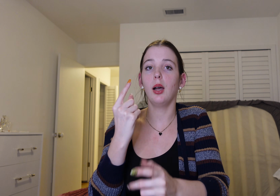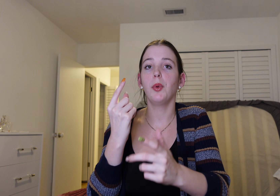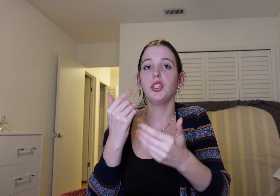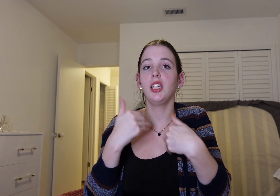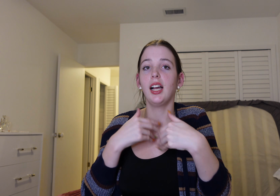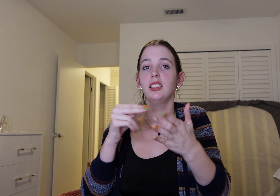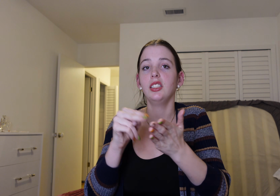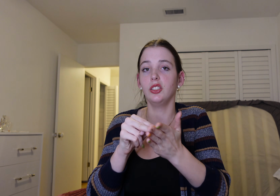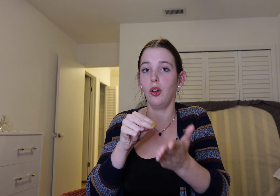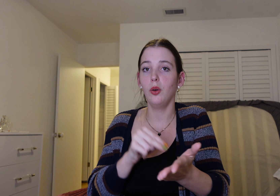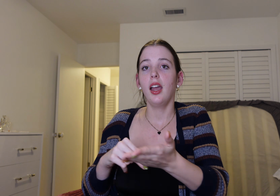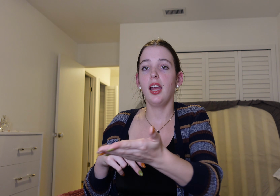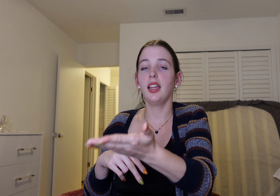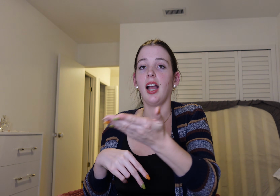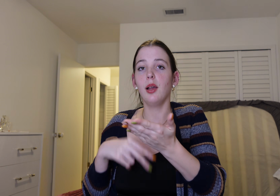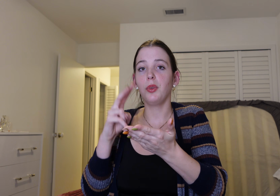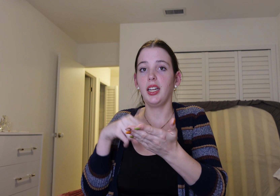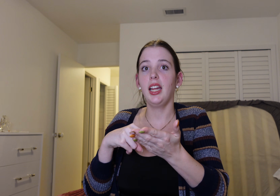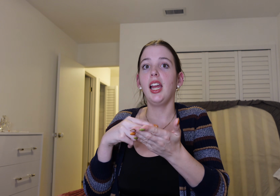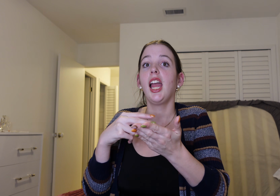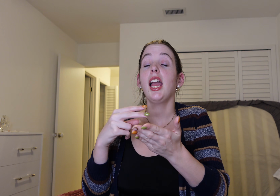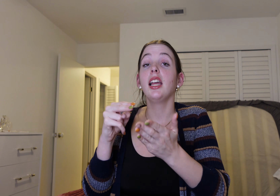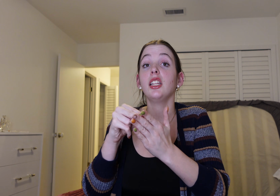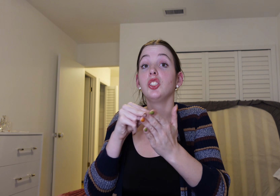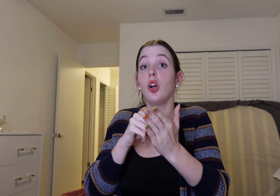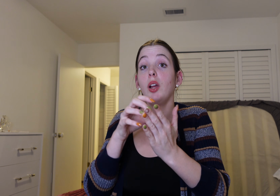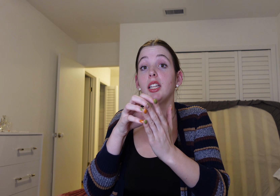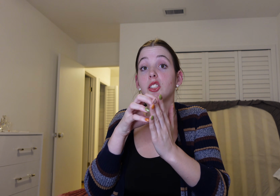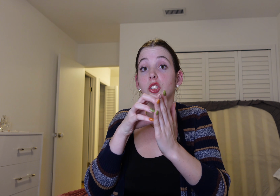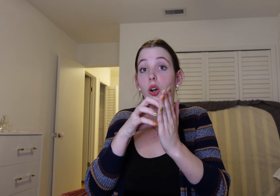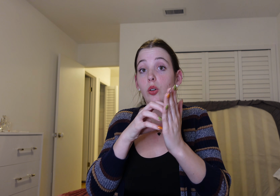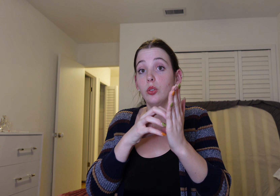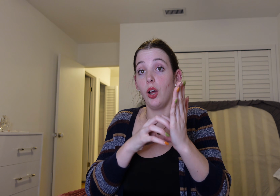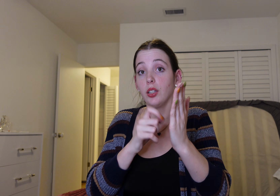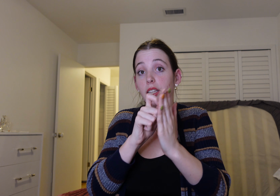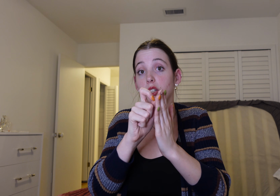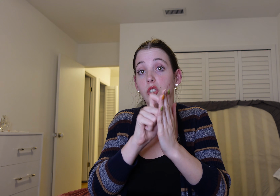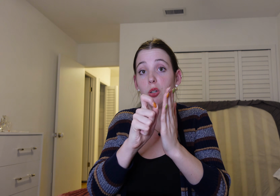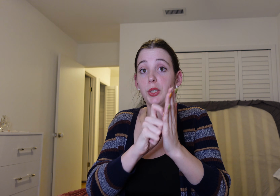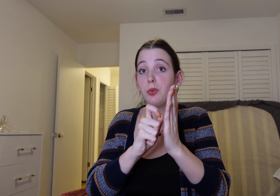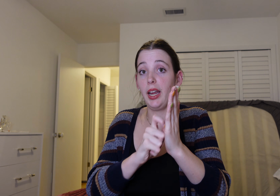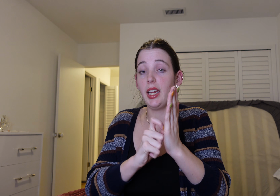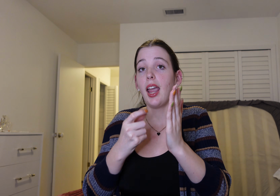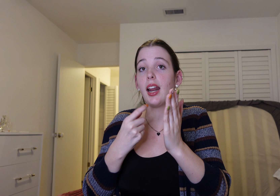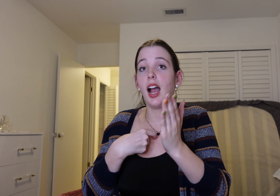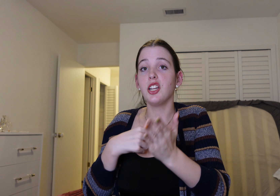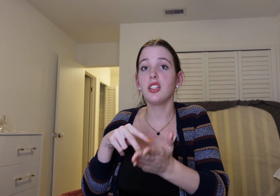up and she has this note and like i'm reading it and this note is so long like there's so much writing and I just